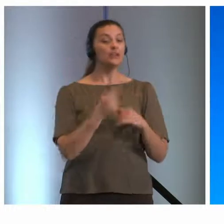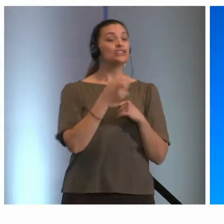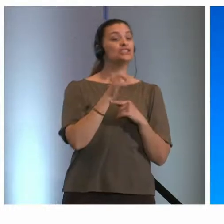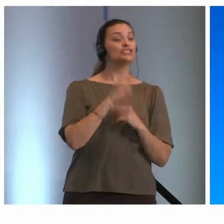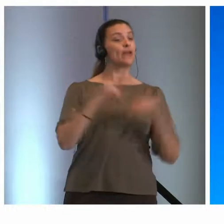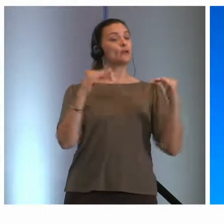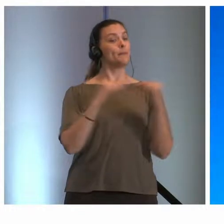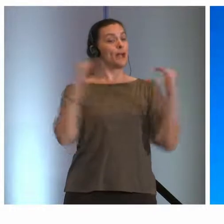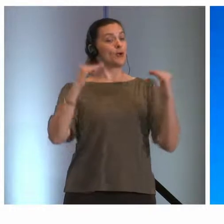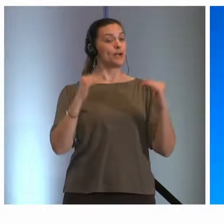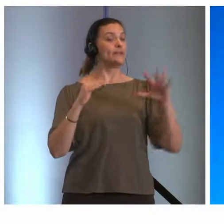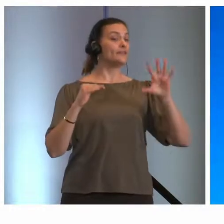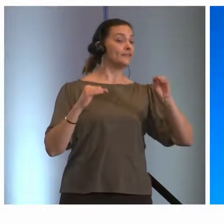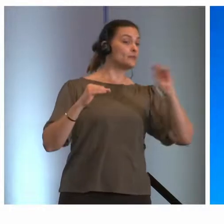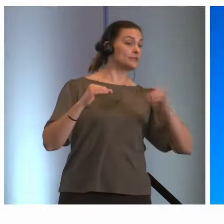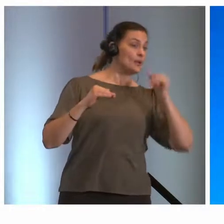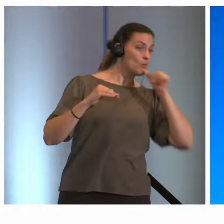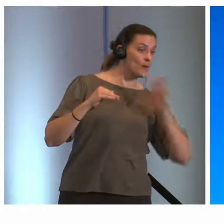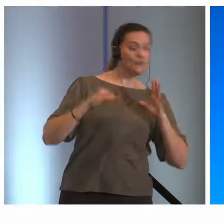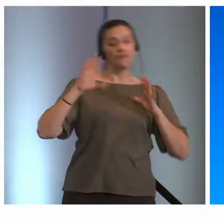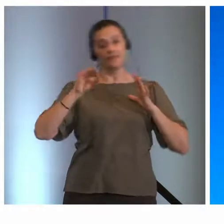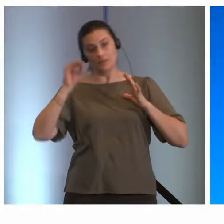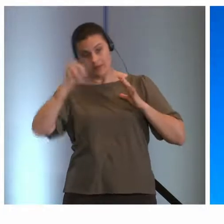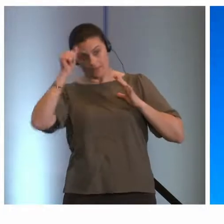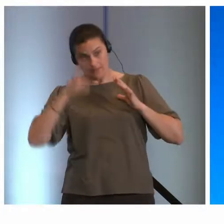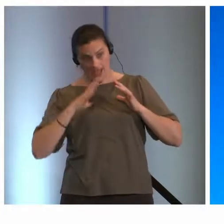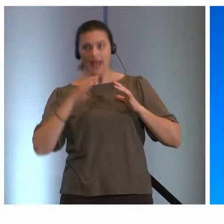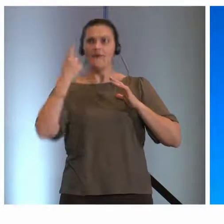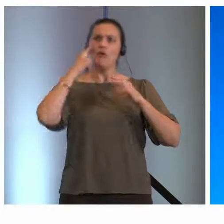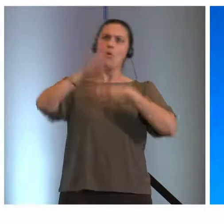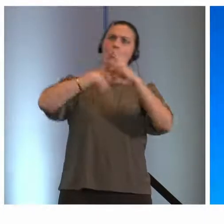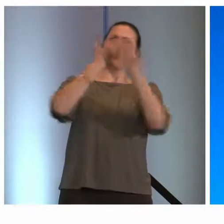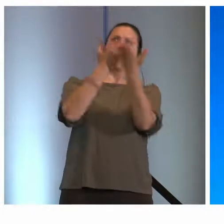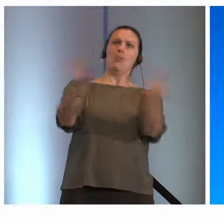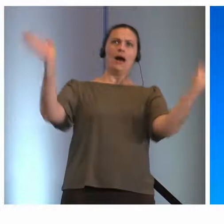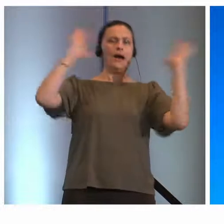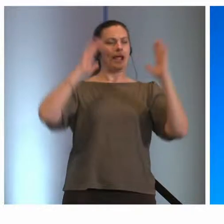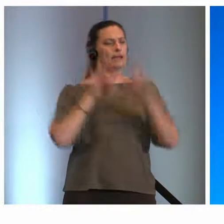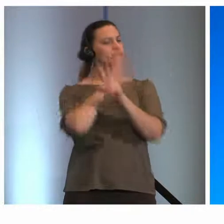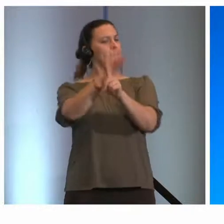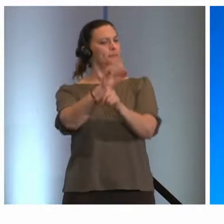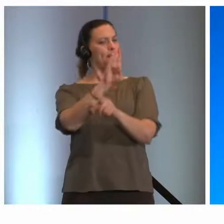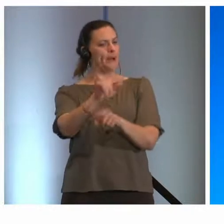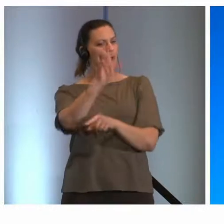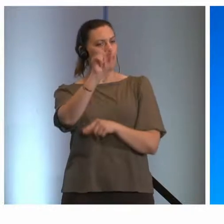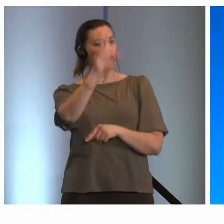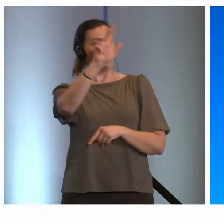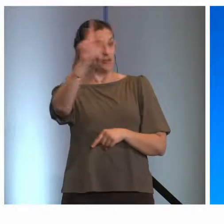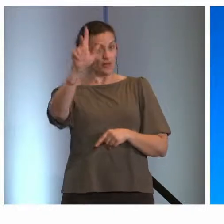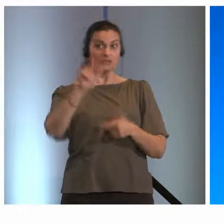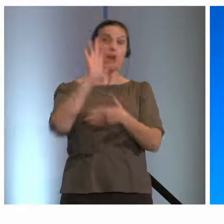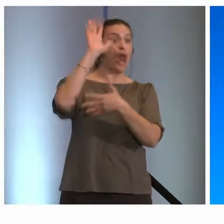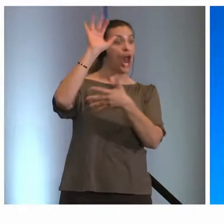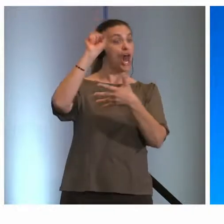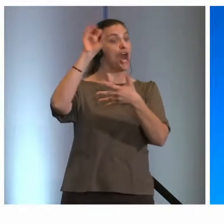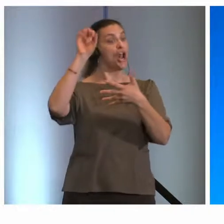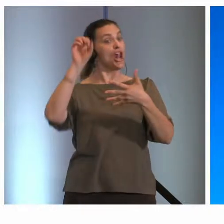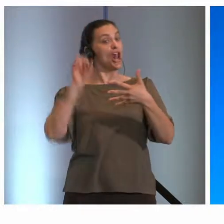and 10%, respectively, by 2025. Achieve gender parity 50% women at the director level worldwide by 2023.